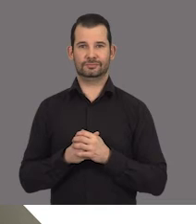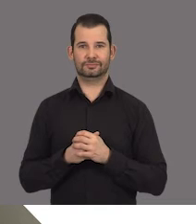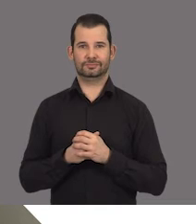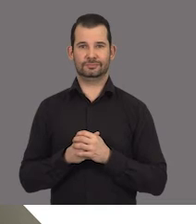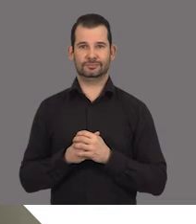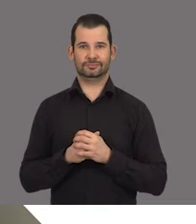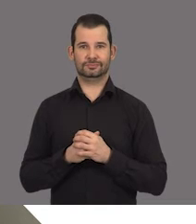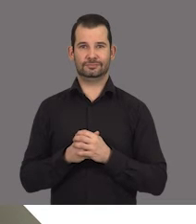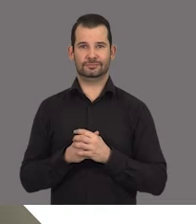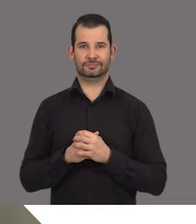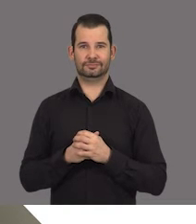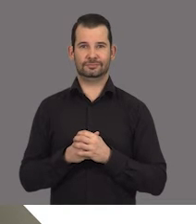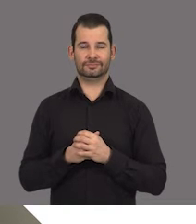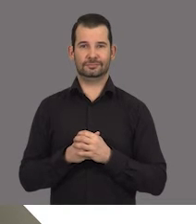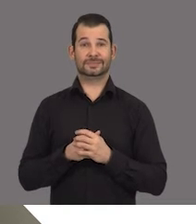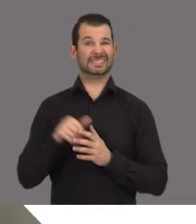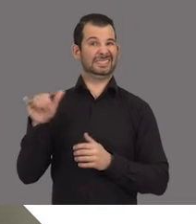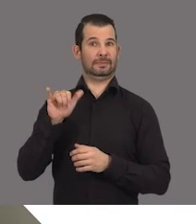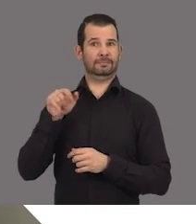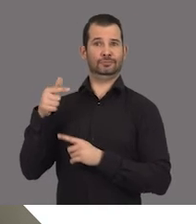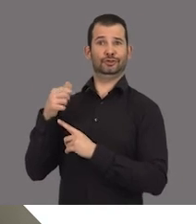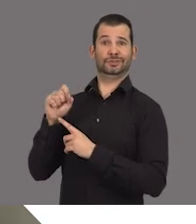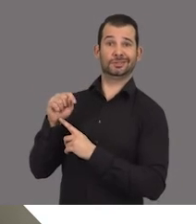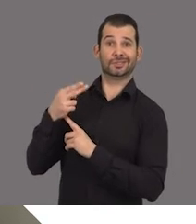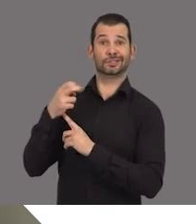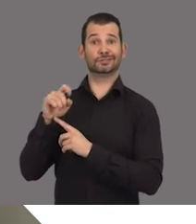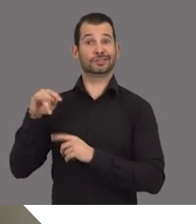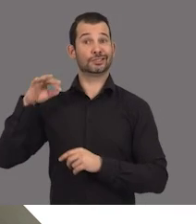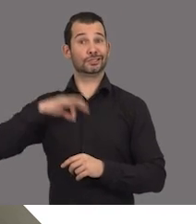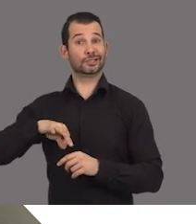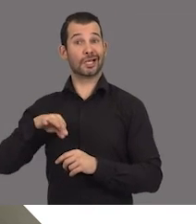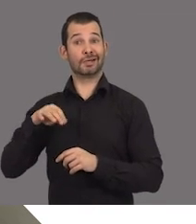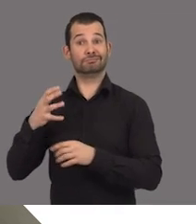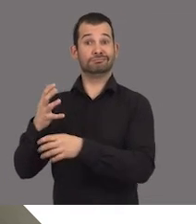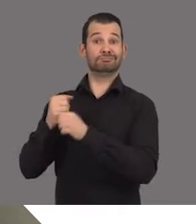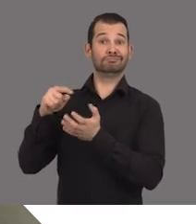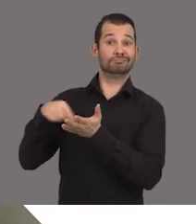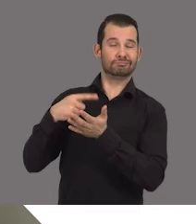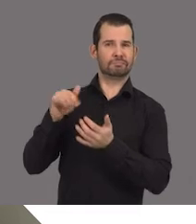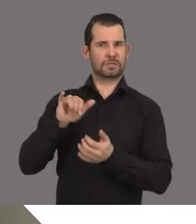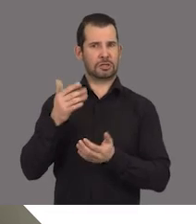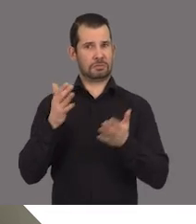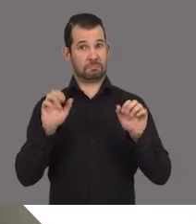Just like the GST/HST credit, you may also be eligible to receive the Climate